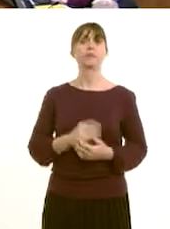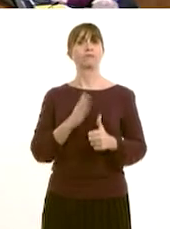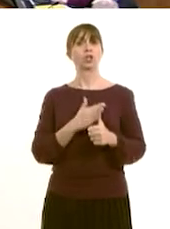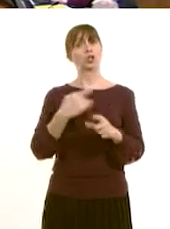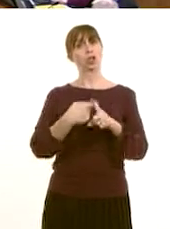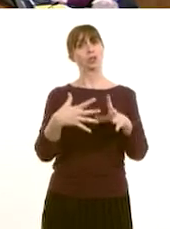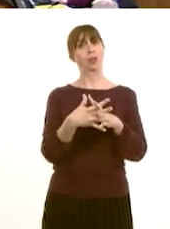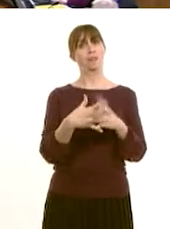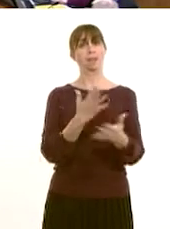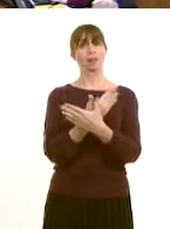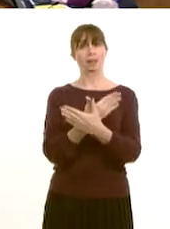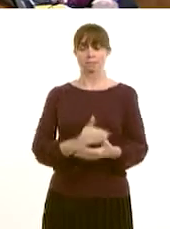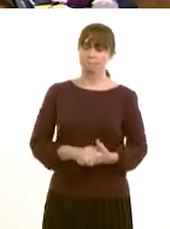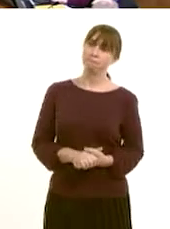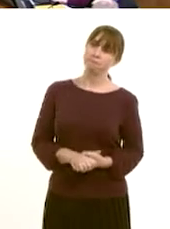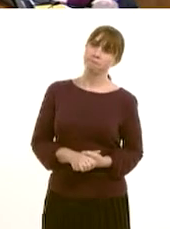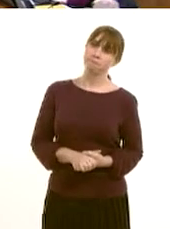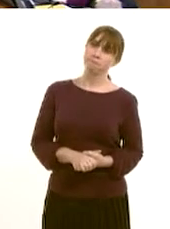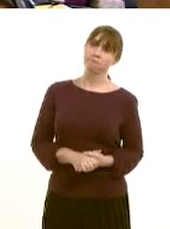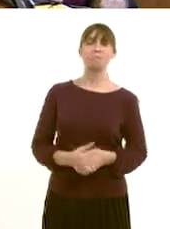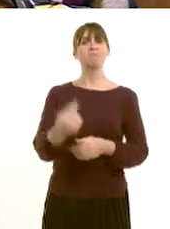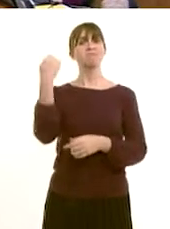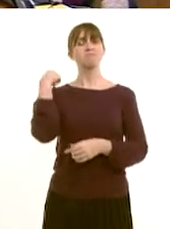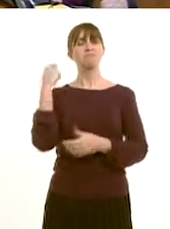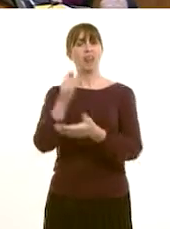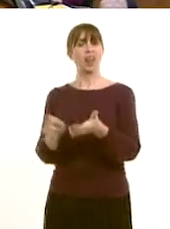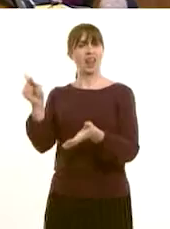First Minister, at the last National Assembly elections, my party said that we would provide